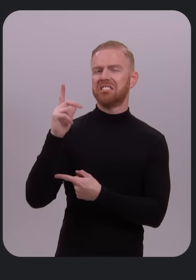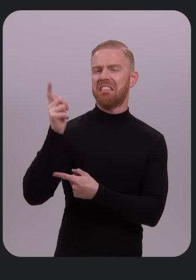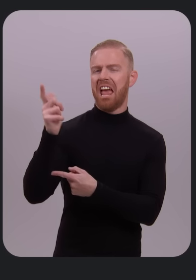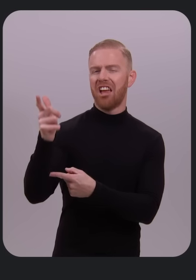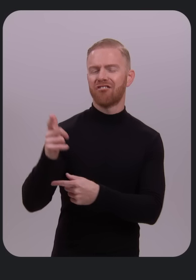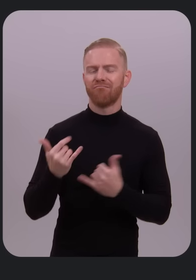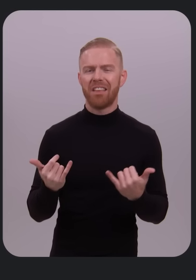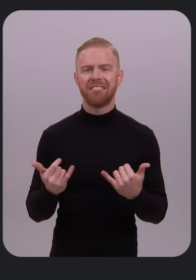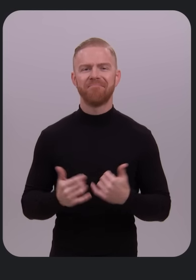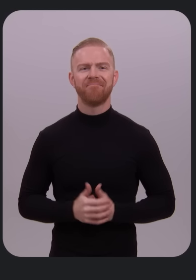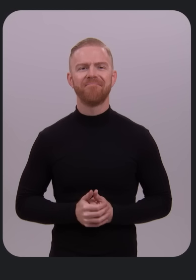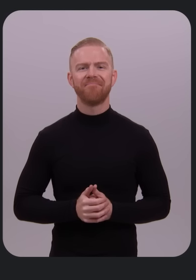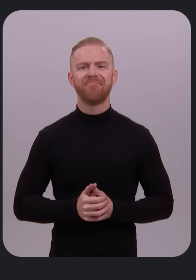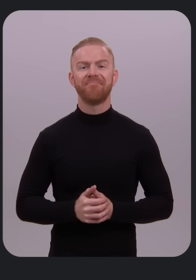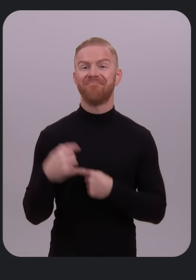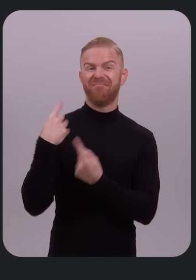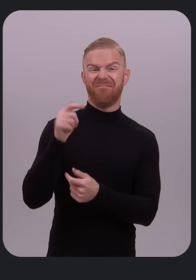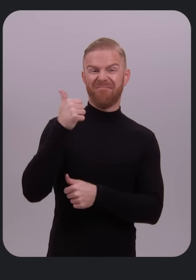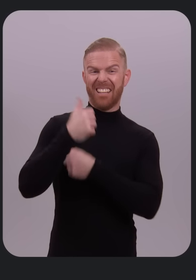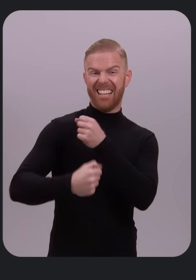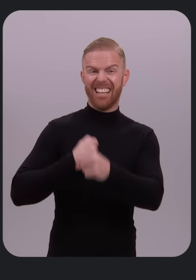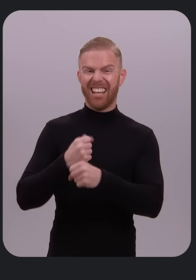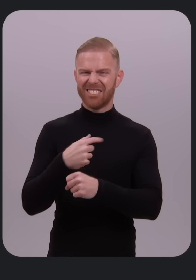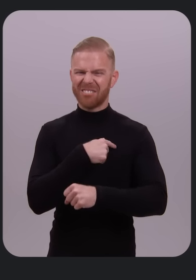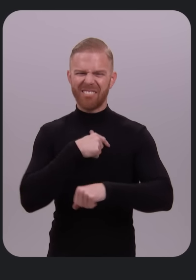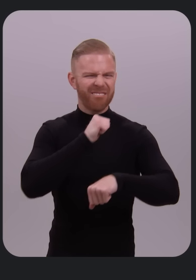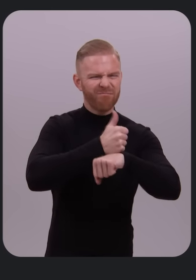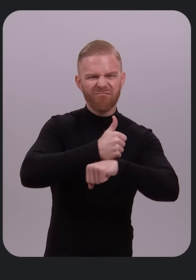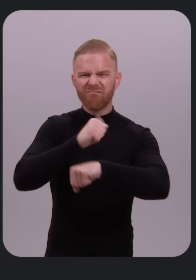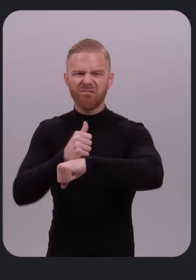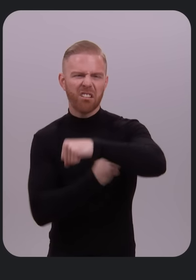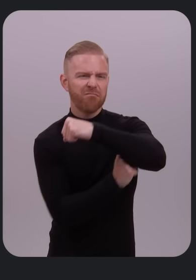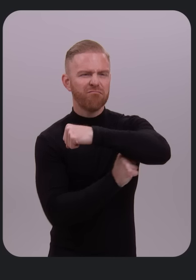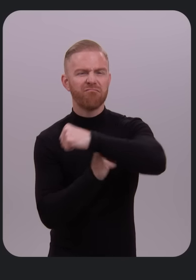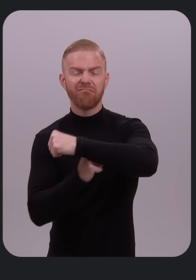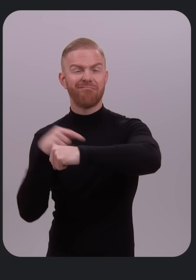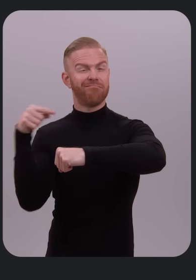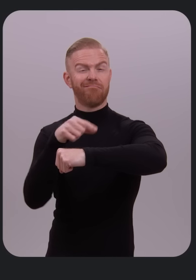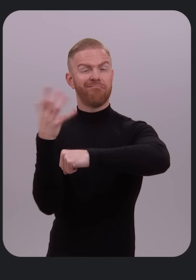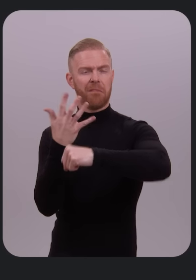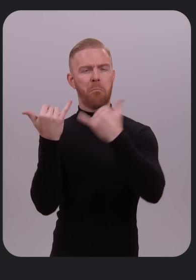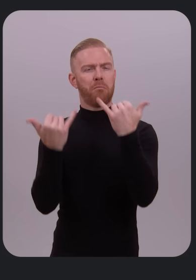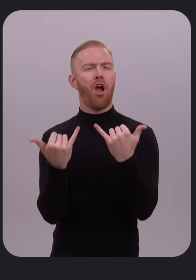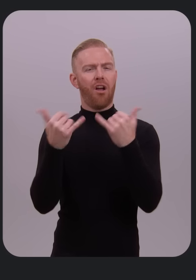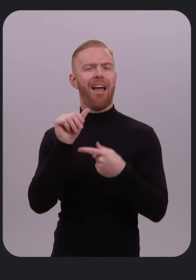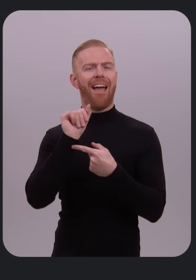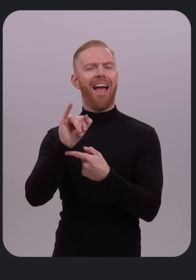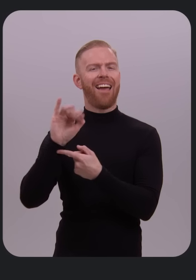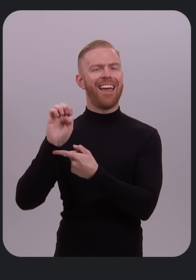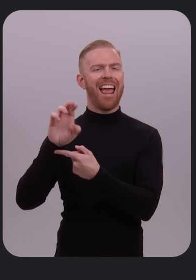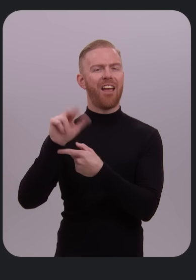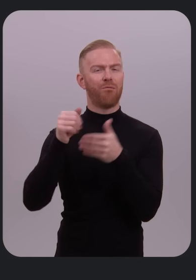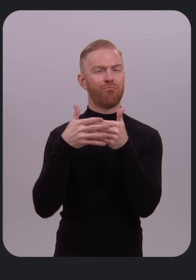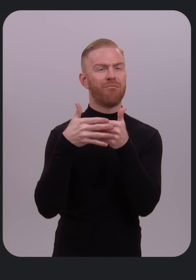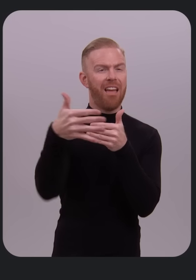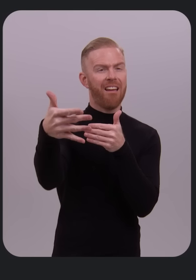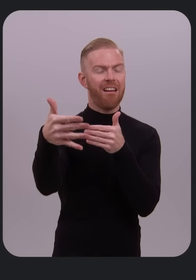Over the past decade, we've laid a lot of the foundations for the modern AI era, from our pioneering work inventing